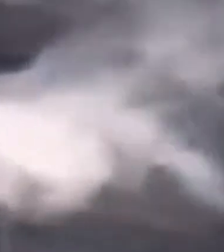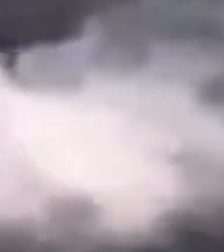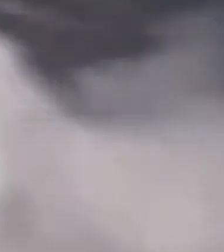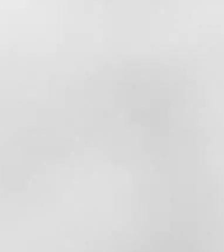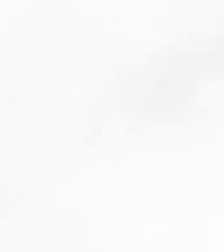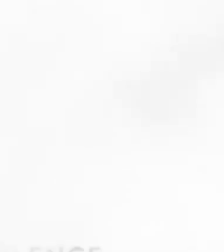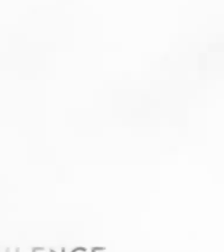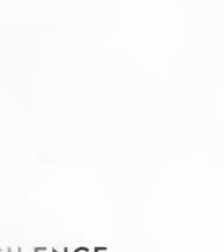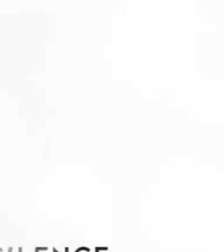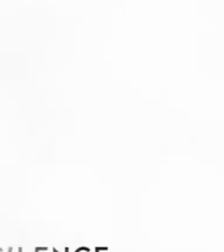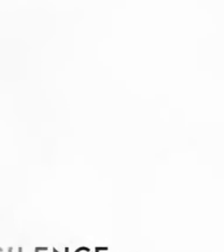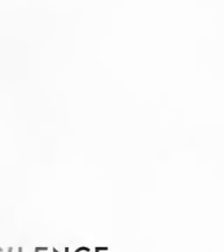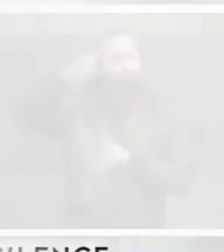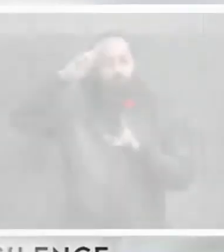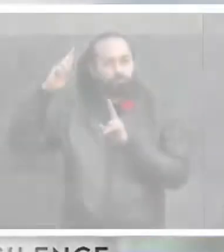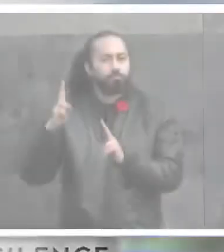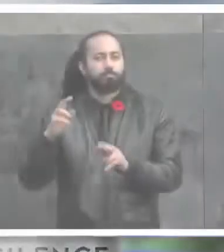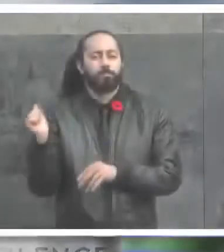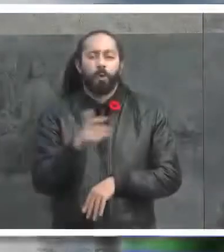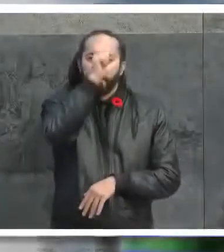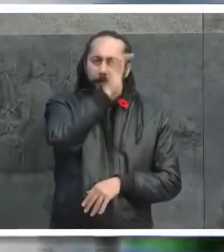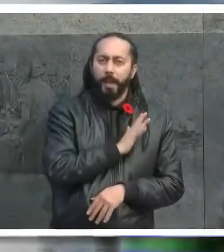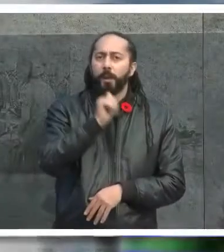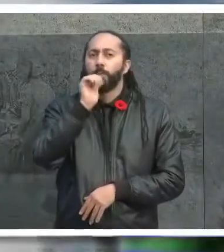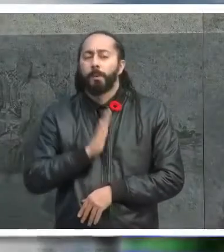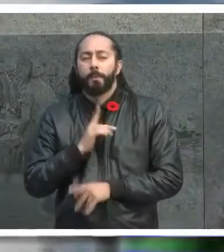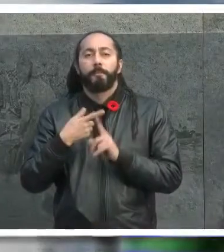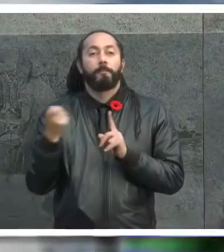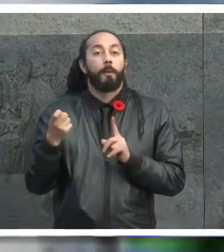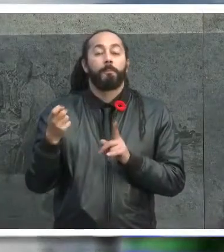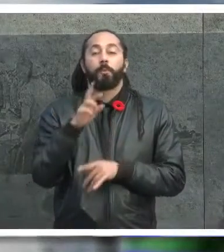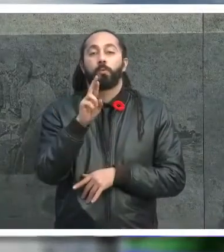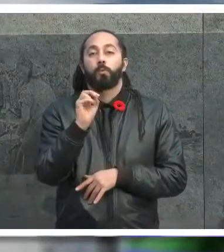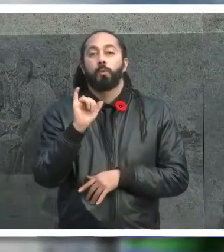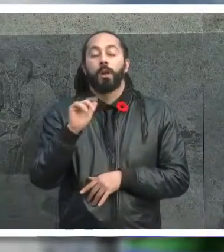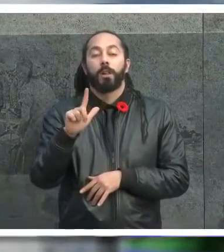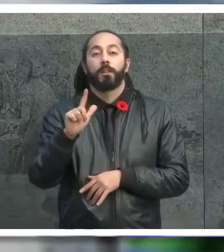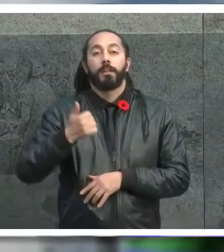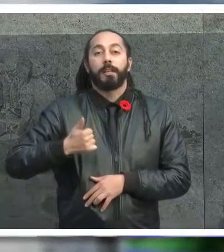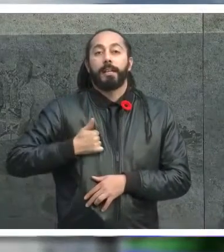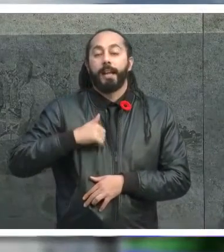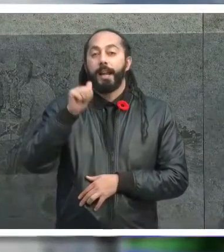moments ago we saw planes fly over a tribute to all the men and women we honour